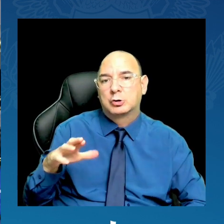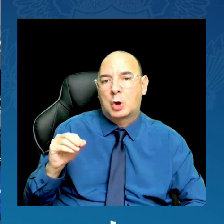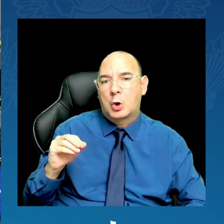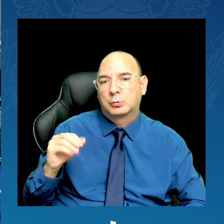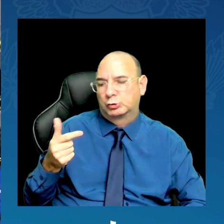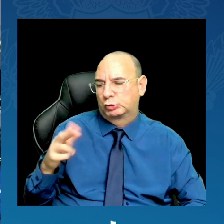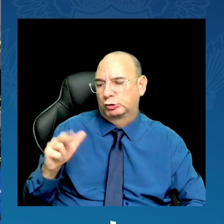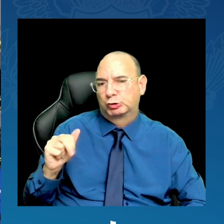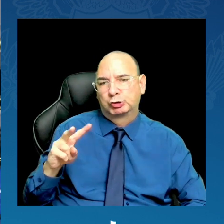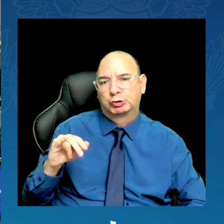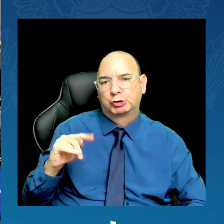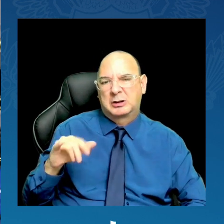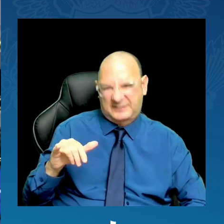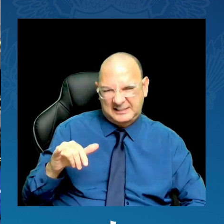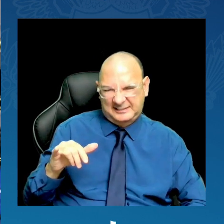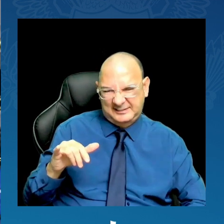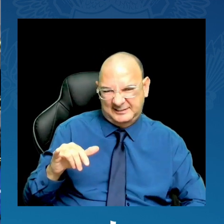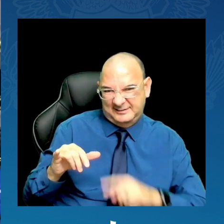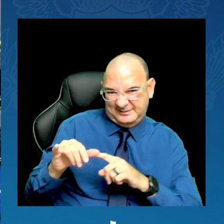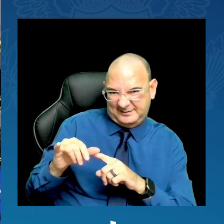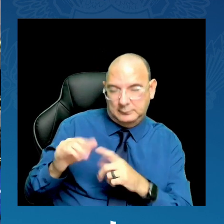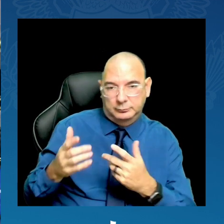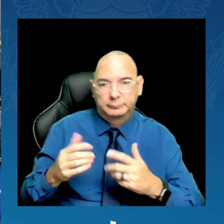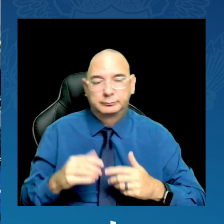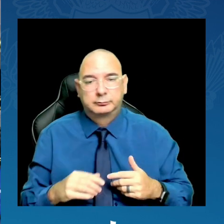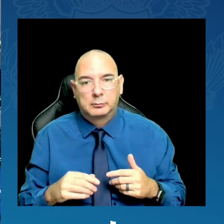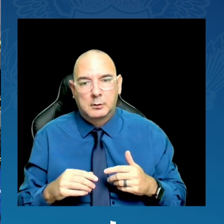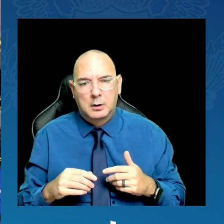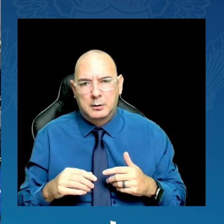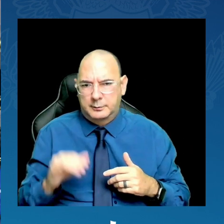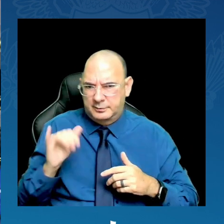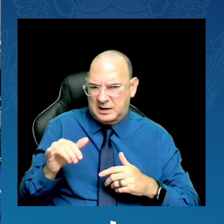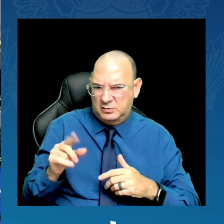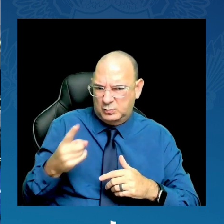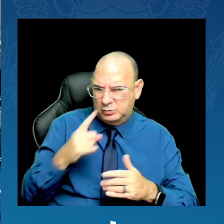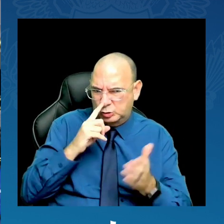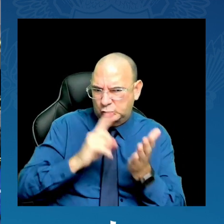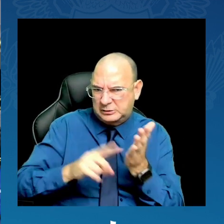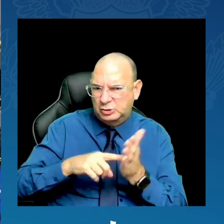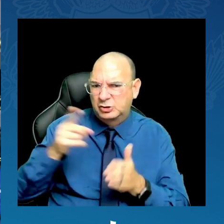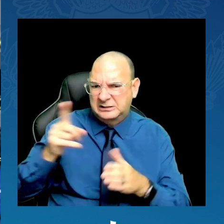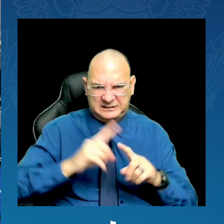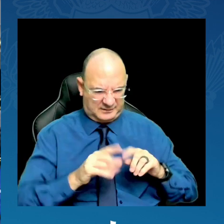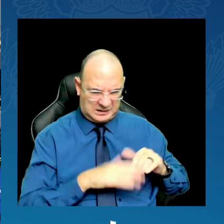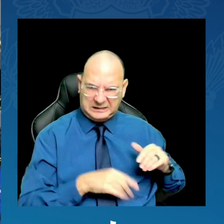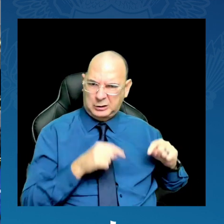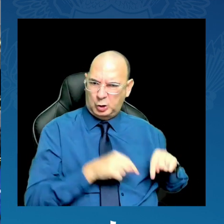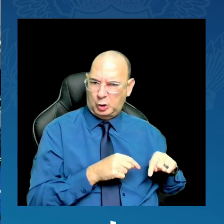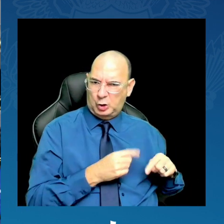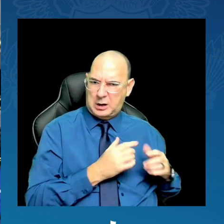that happens there is different than what happens here and how it might advance all of our interests?